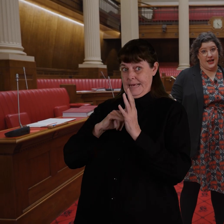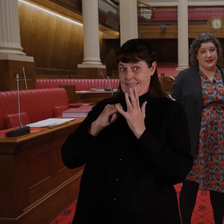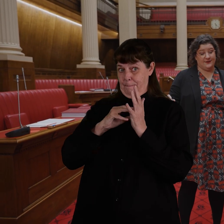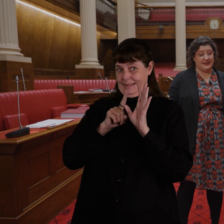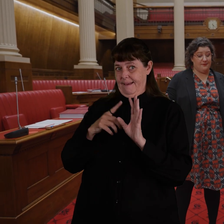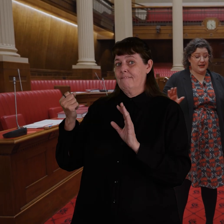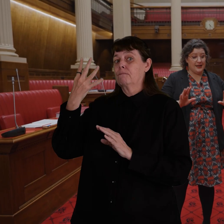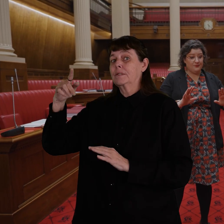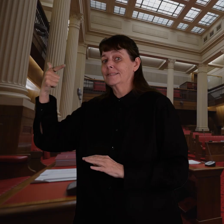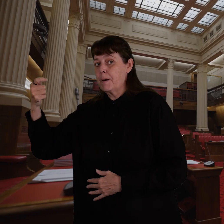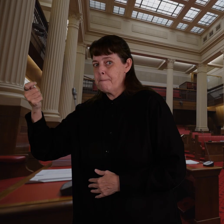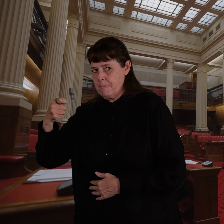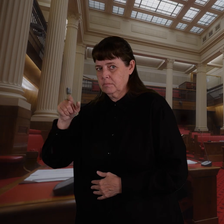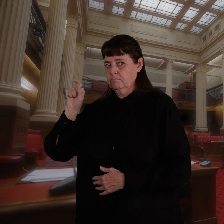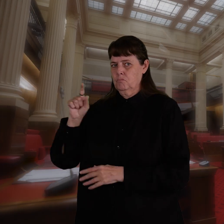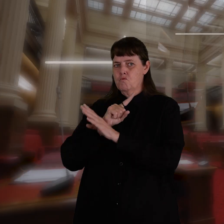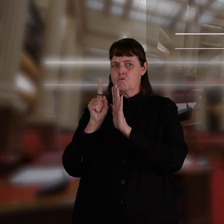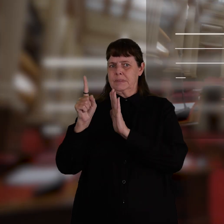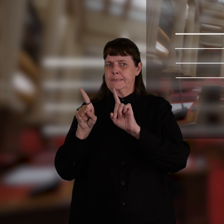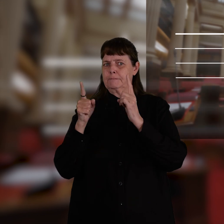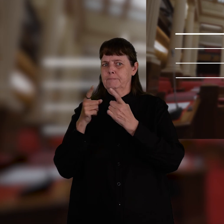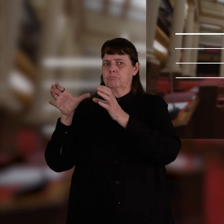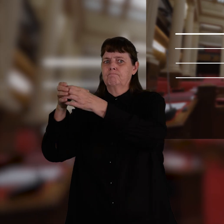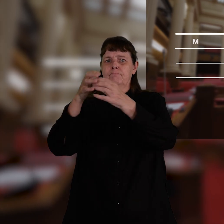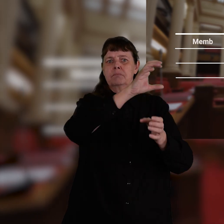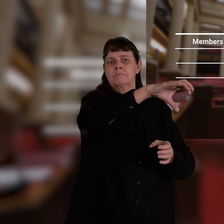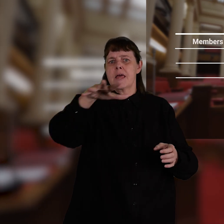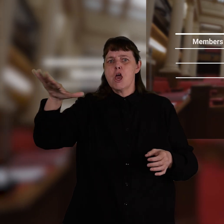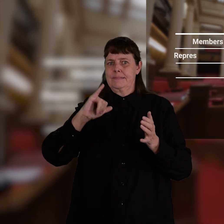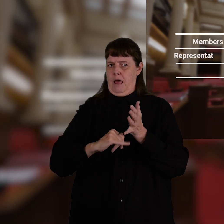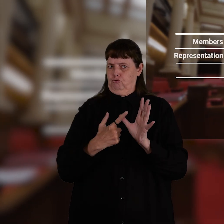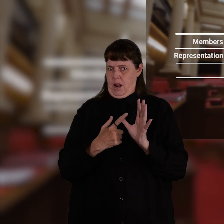the House of Assembly. The House of Assembly has 47 members and they represent different